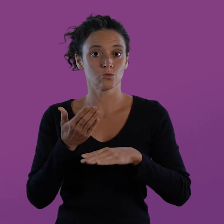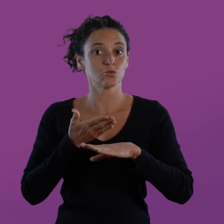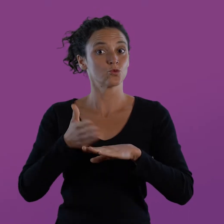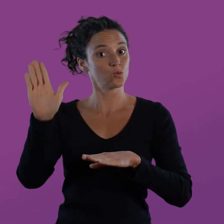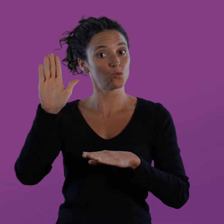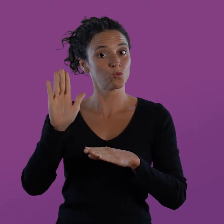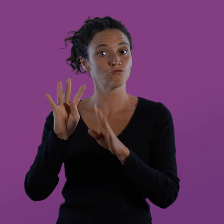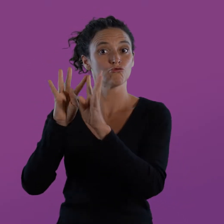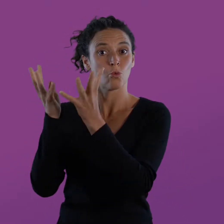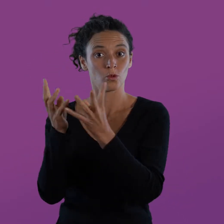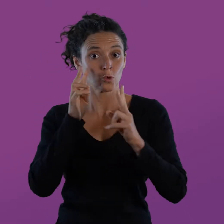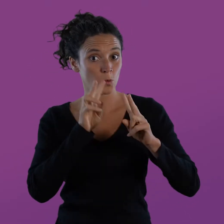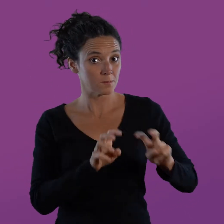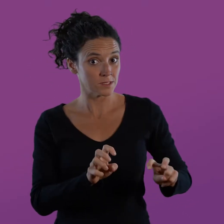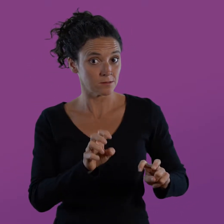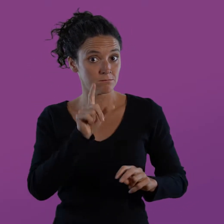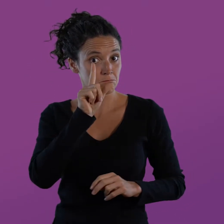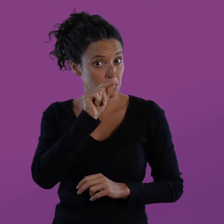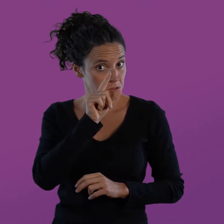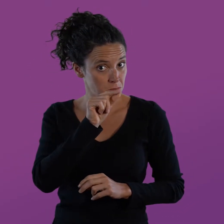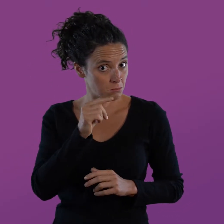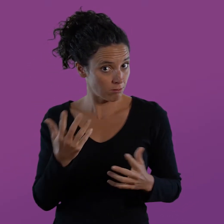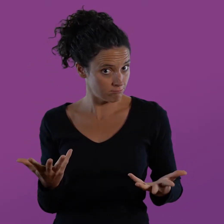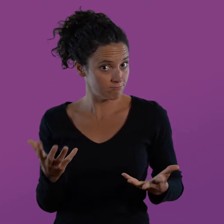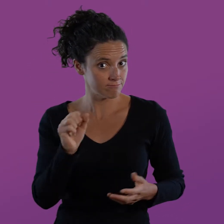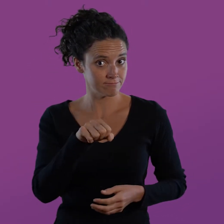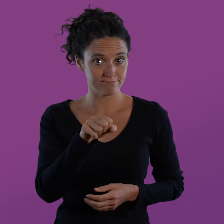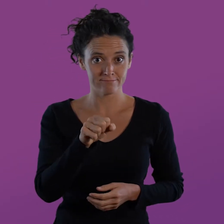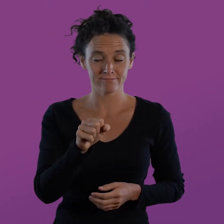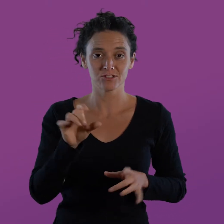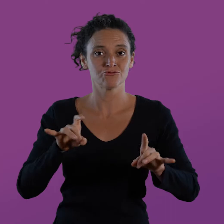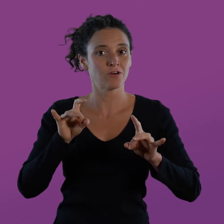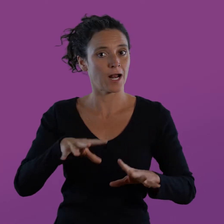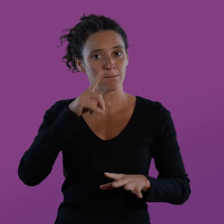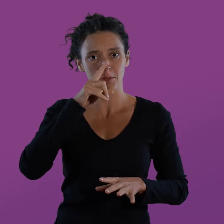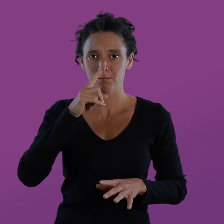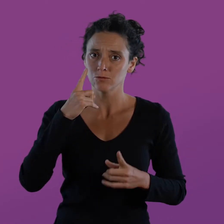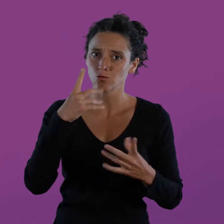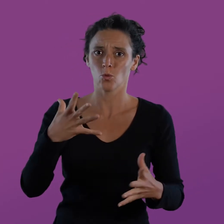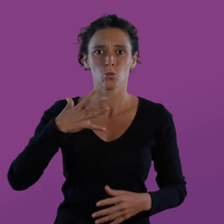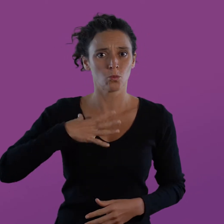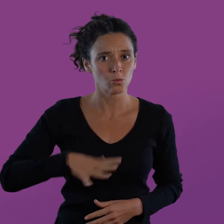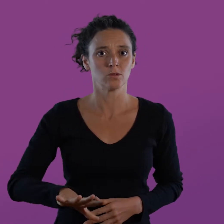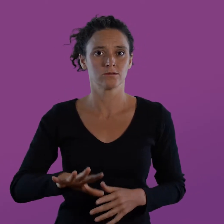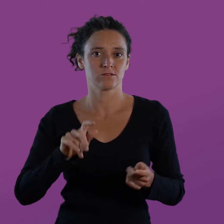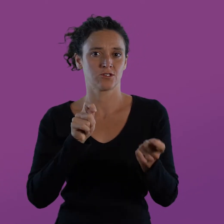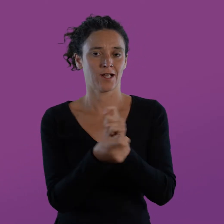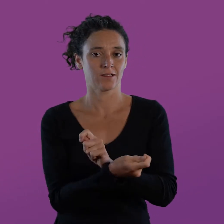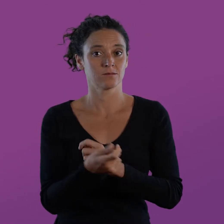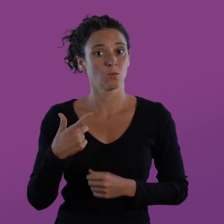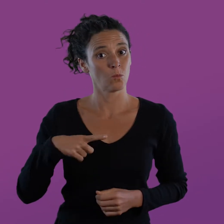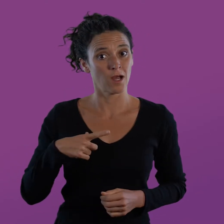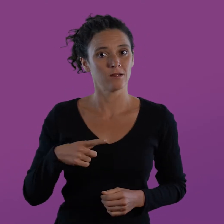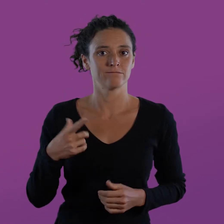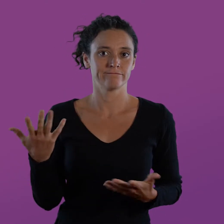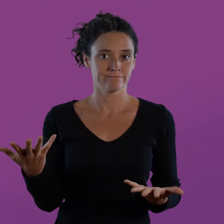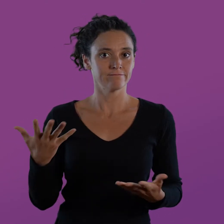There are grounds for optimism. Australians have demonstrated that they are willing to embrace profound -